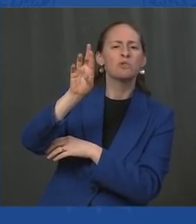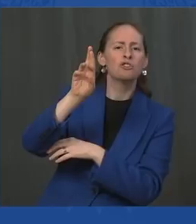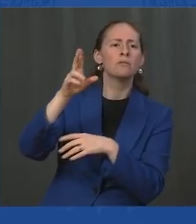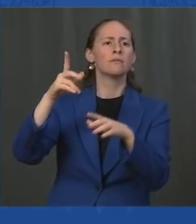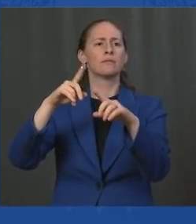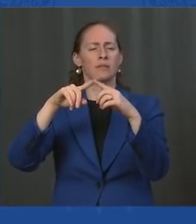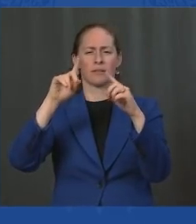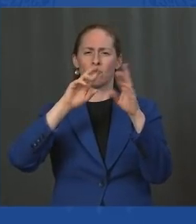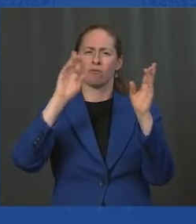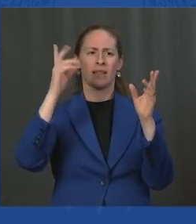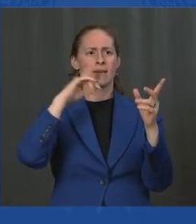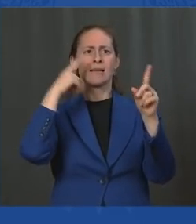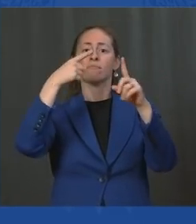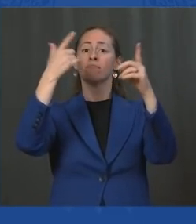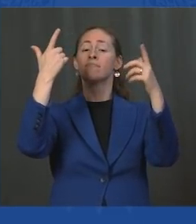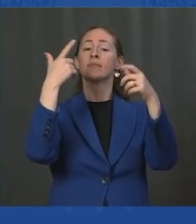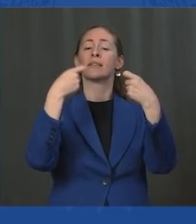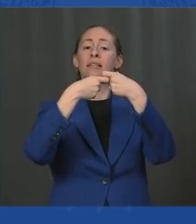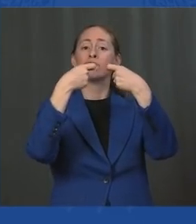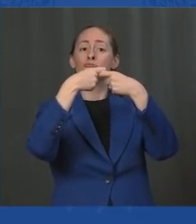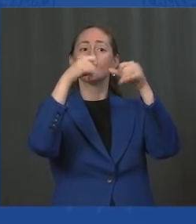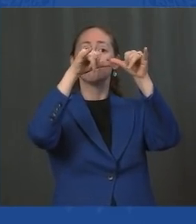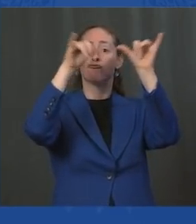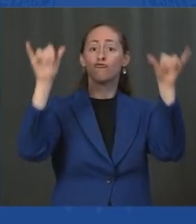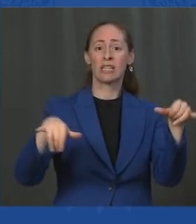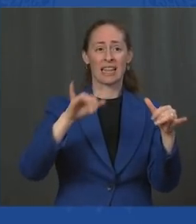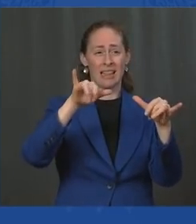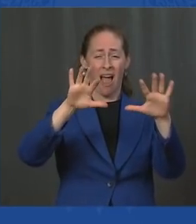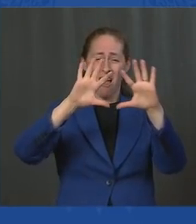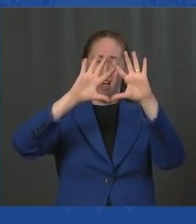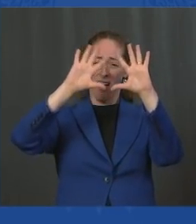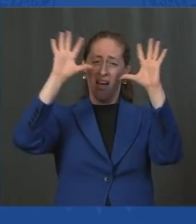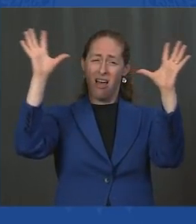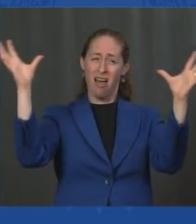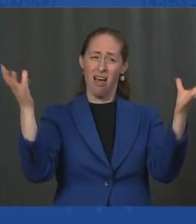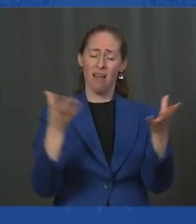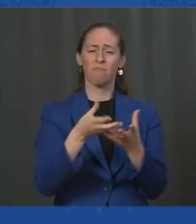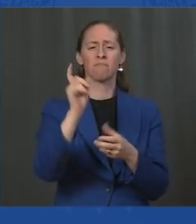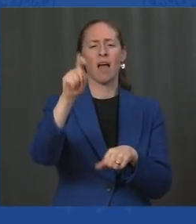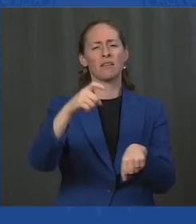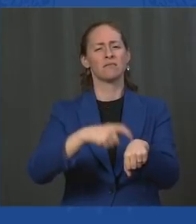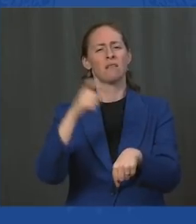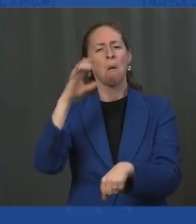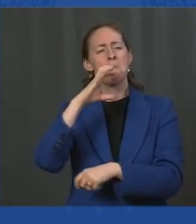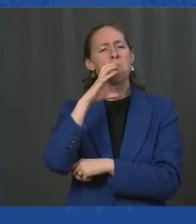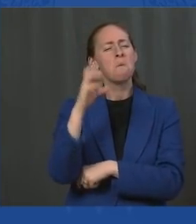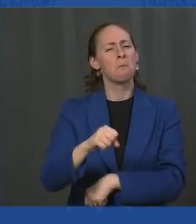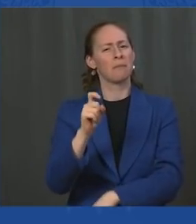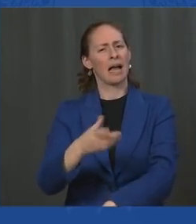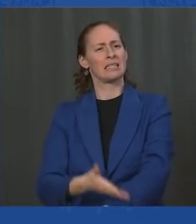and make them more resilient to these superstorms and wildfires and floods that are going to happen